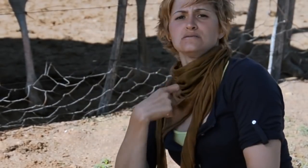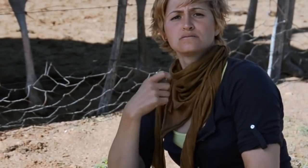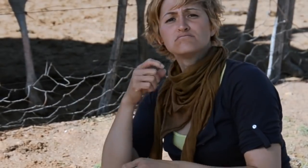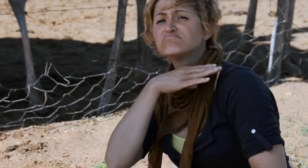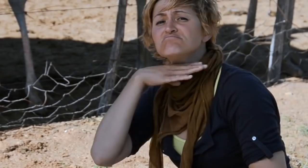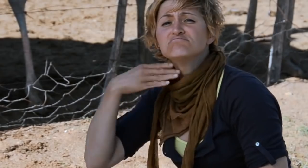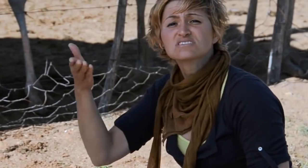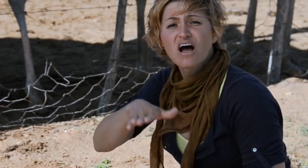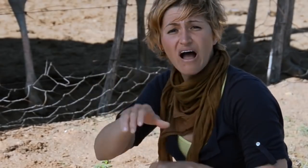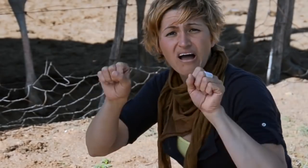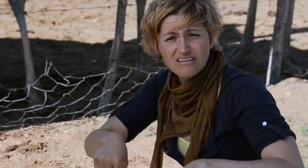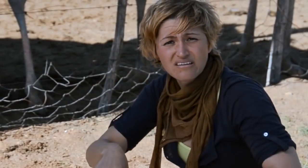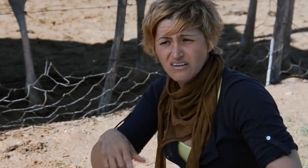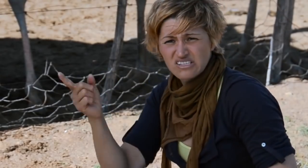Their kick can potentially be deadly.